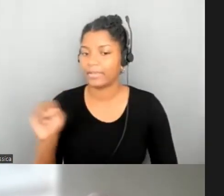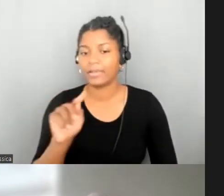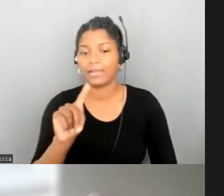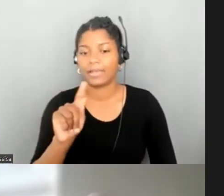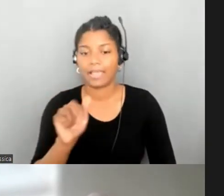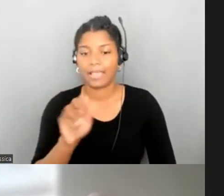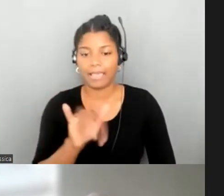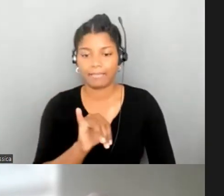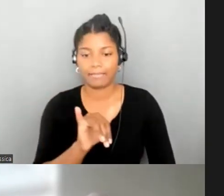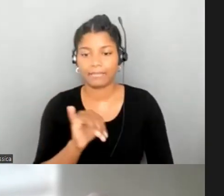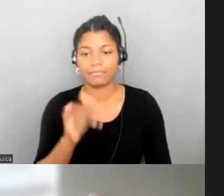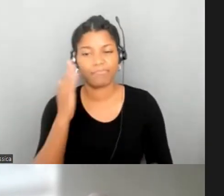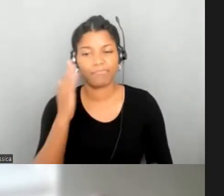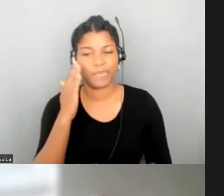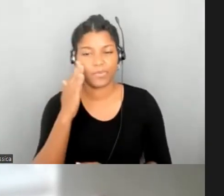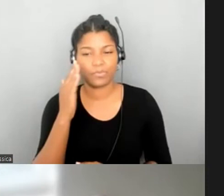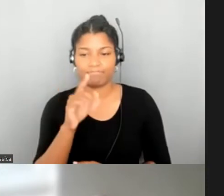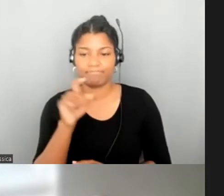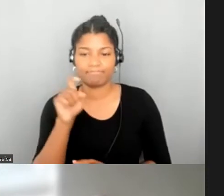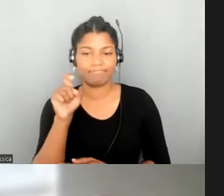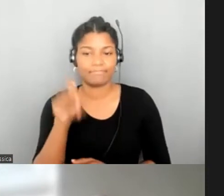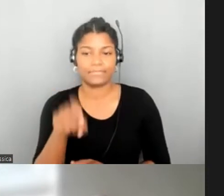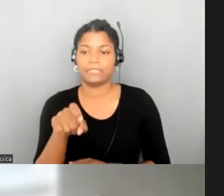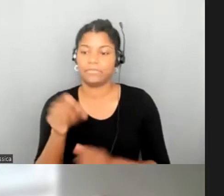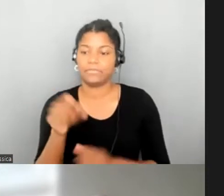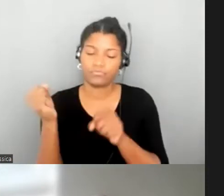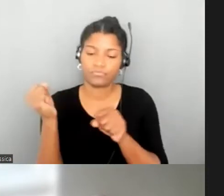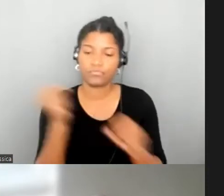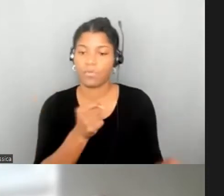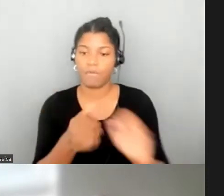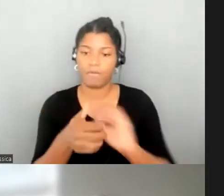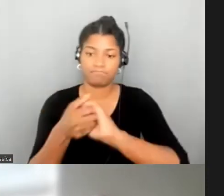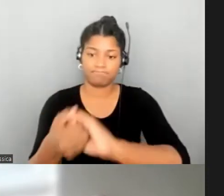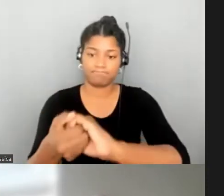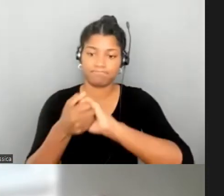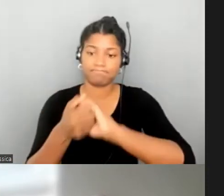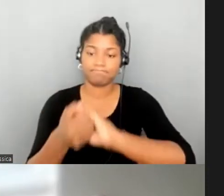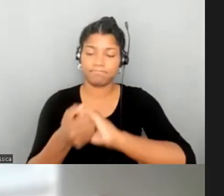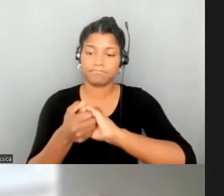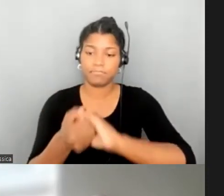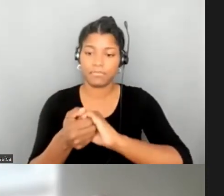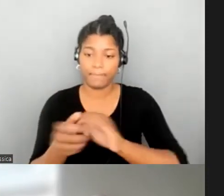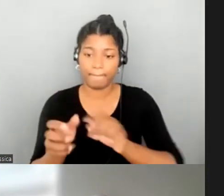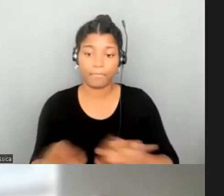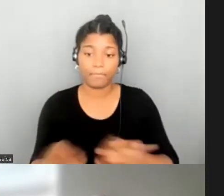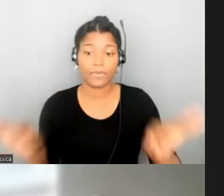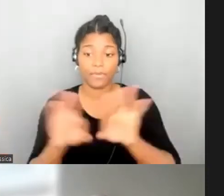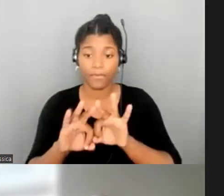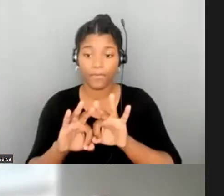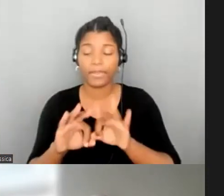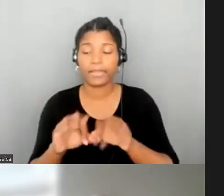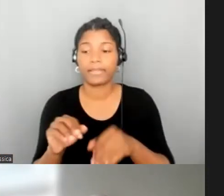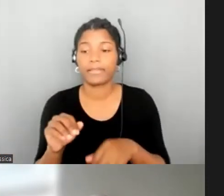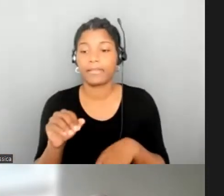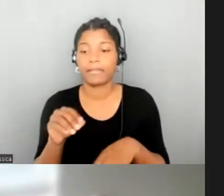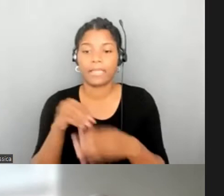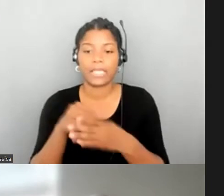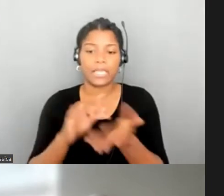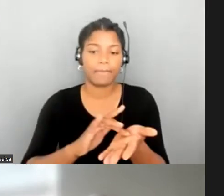We know there needs to be strong partnerships across the healthcare sector, the nursing